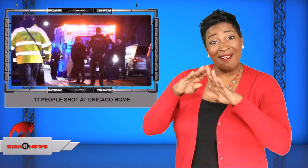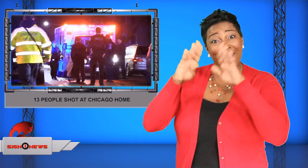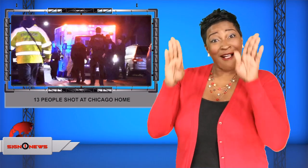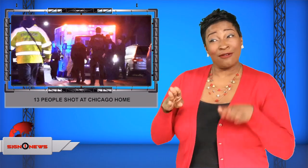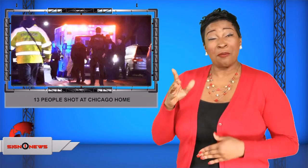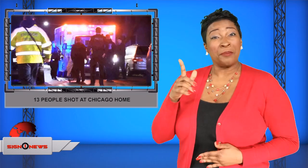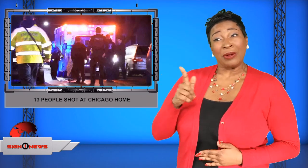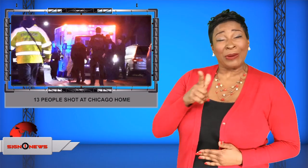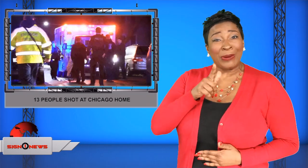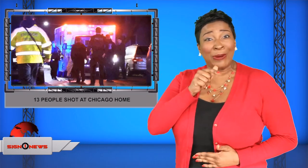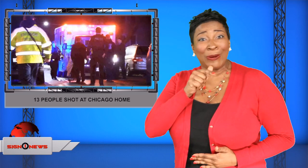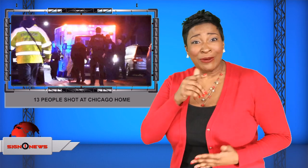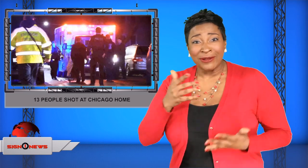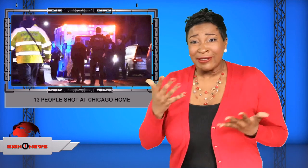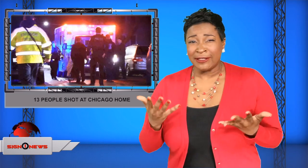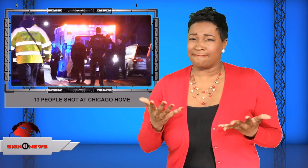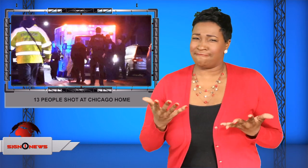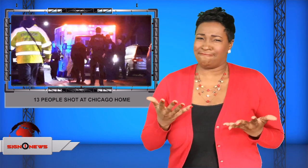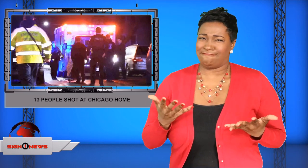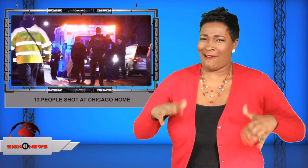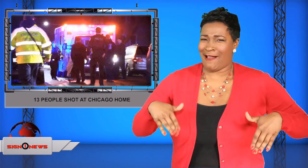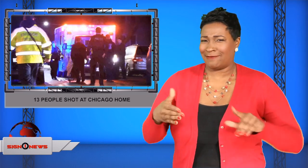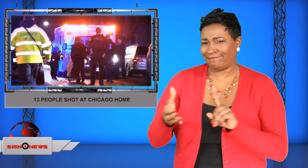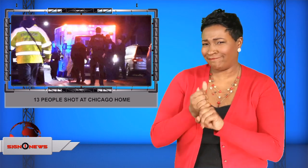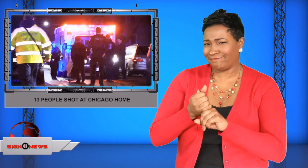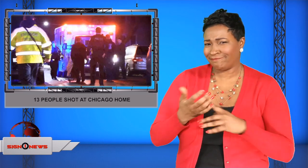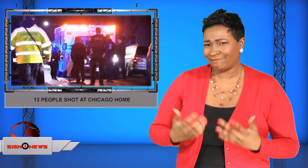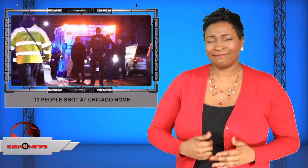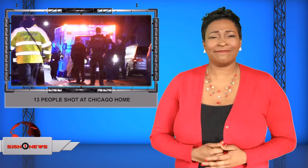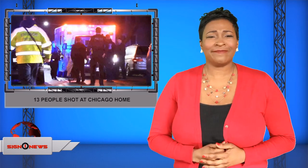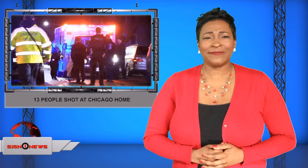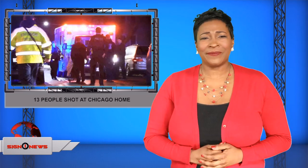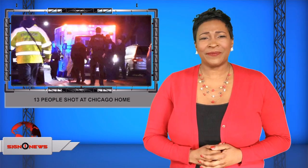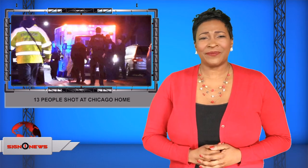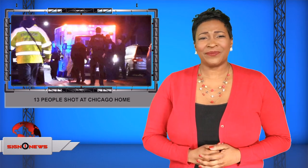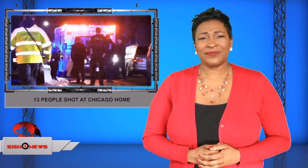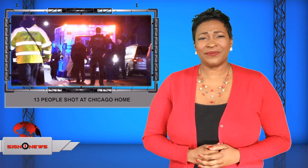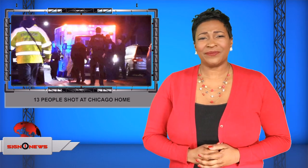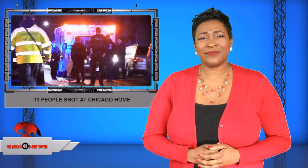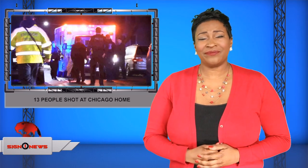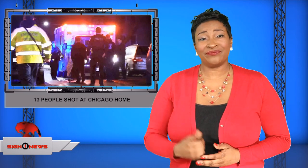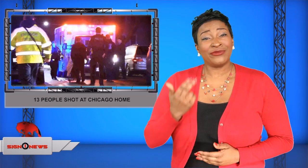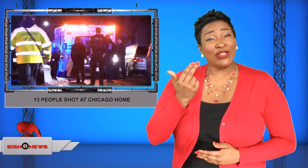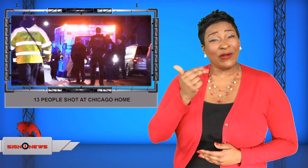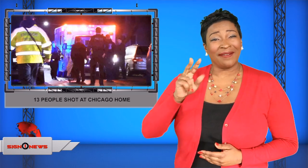They've yet to identify who fired inside the home.